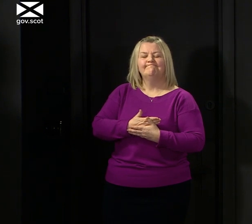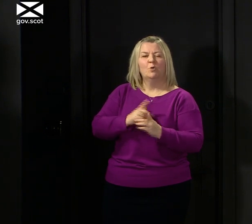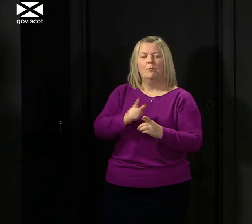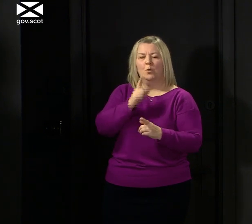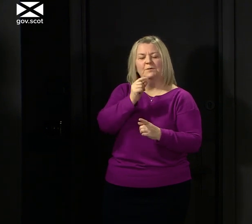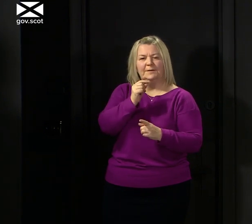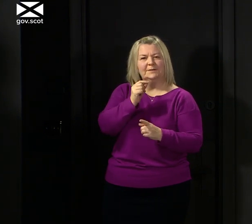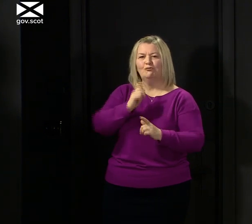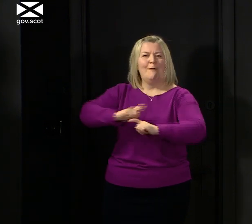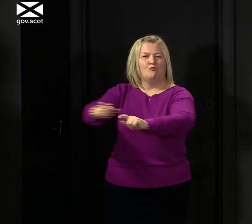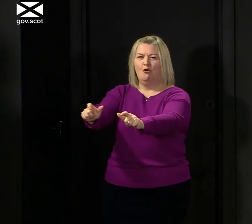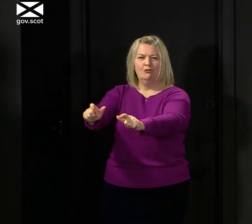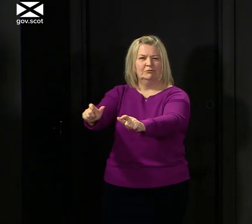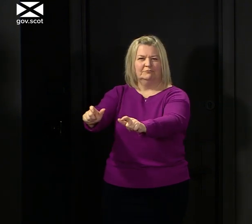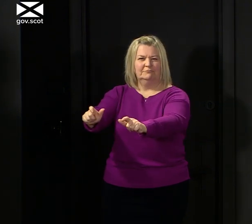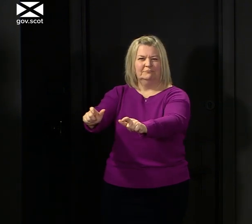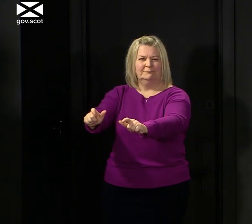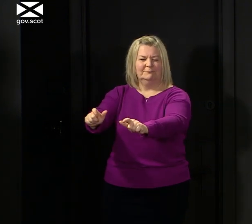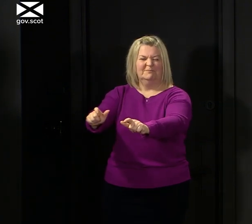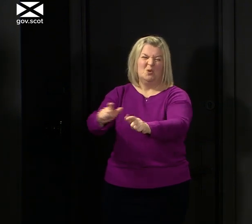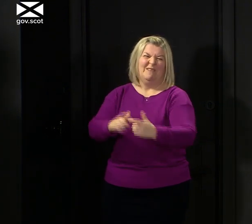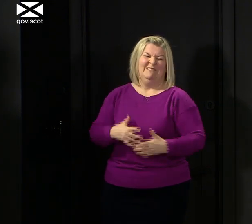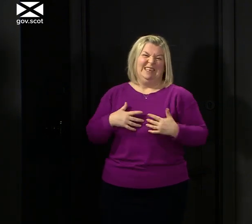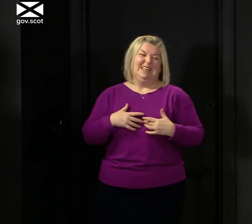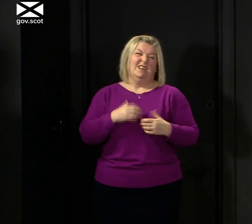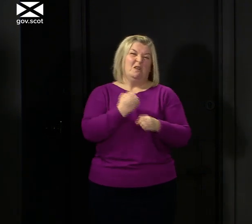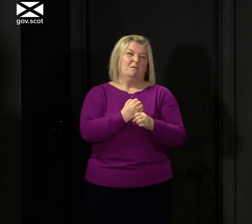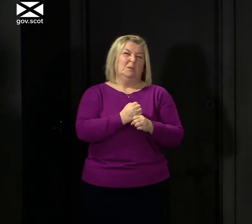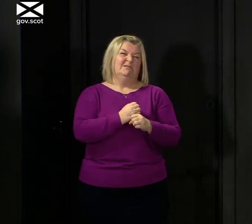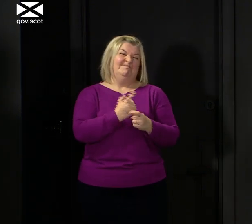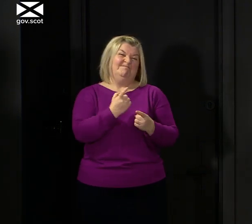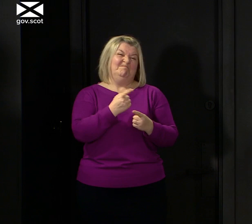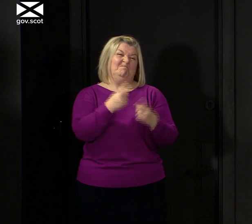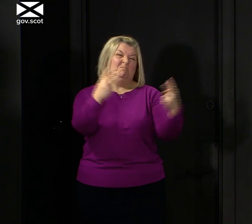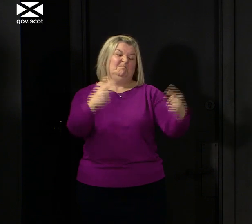trust in and confidence in the government's message, and that is the most important thing.